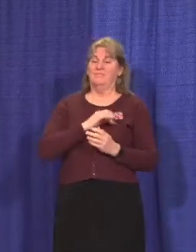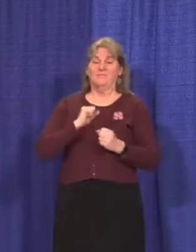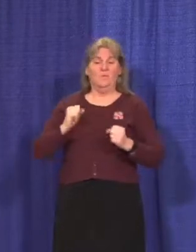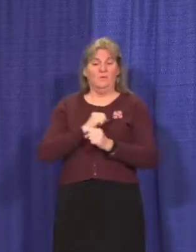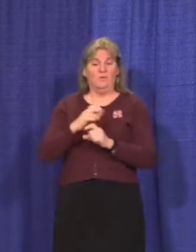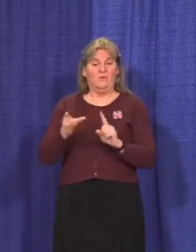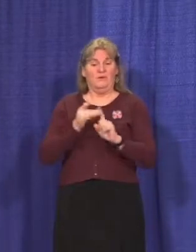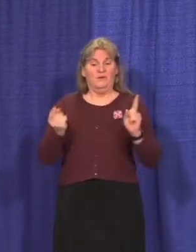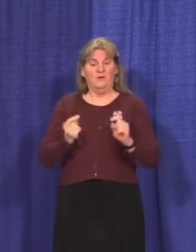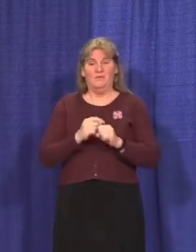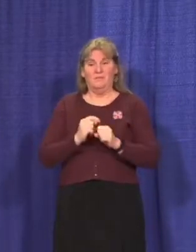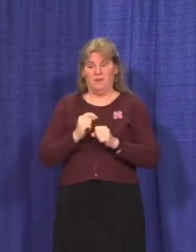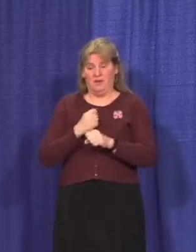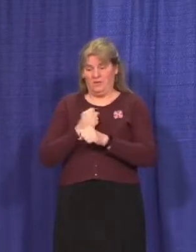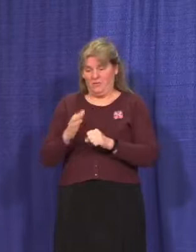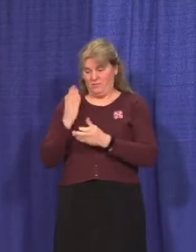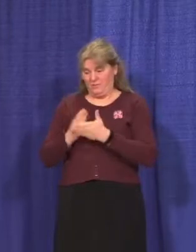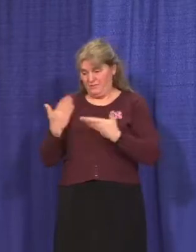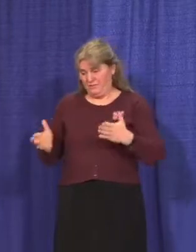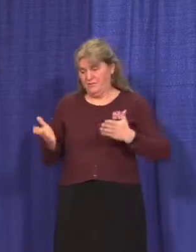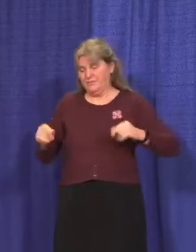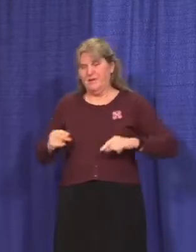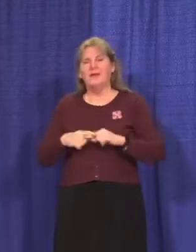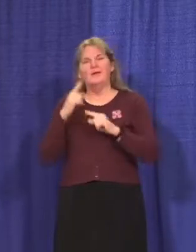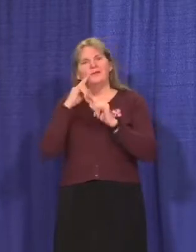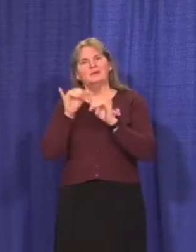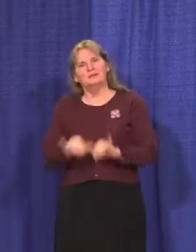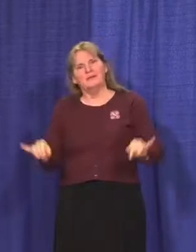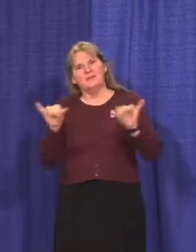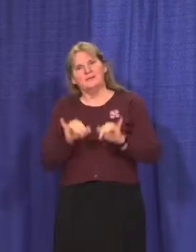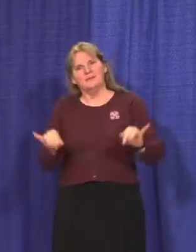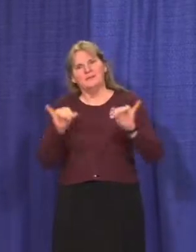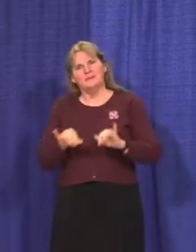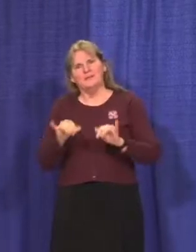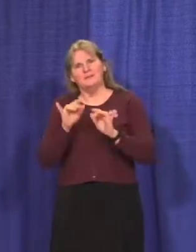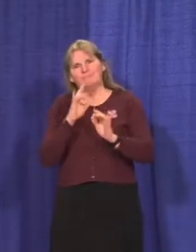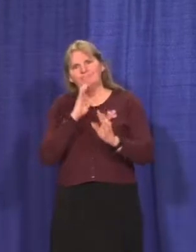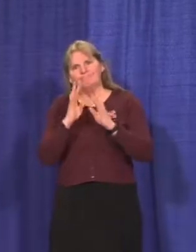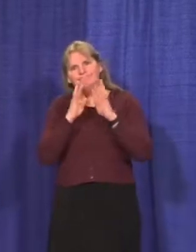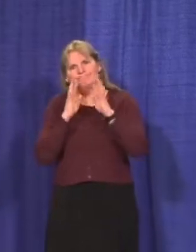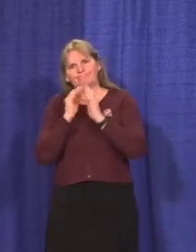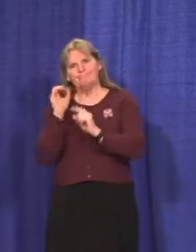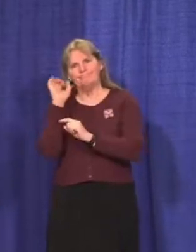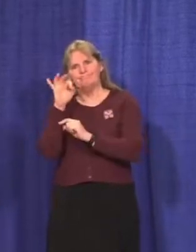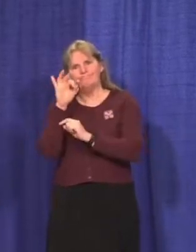I sound like a broken record but it's important we take precautions so we can minimize